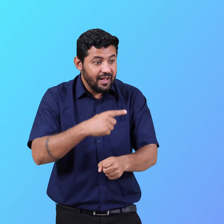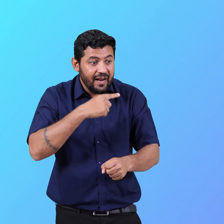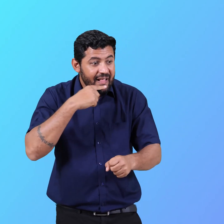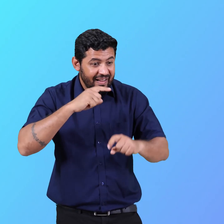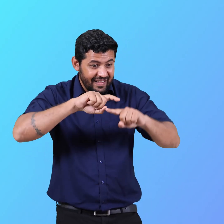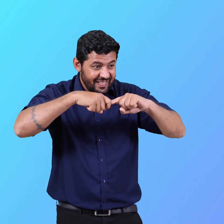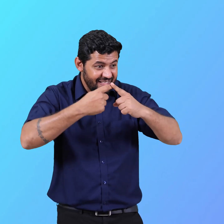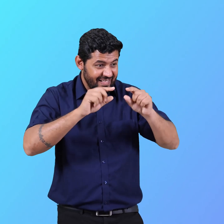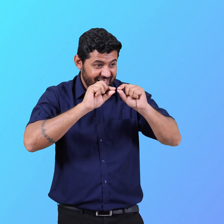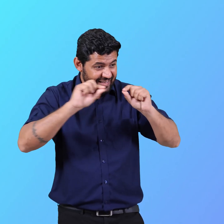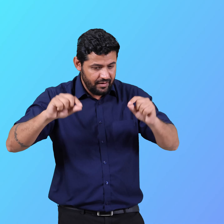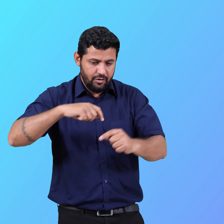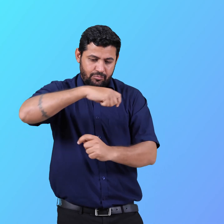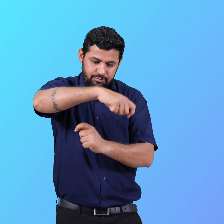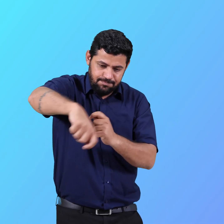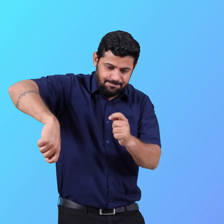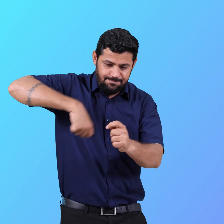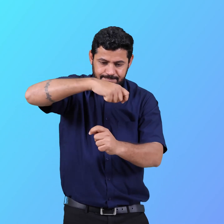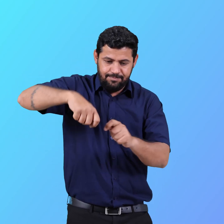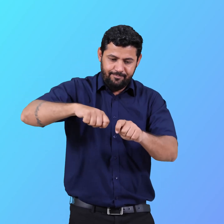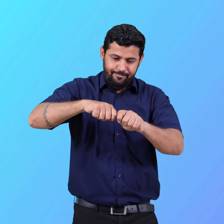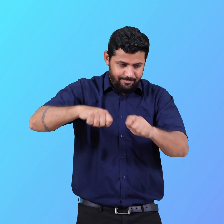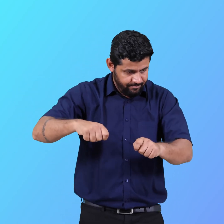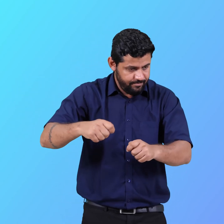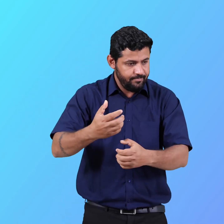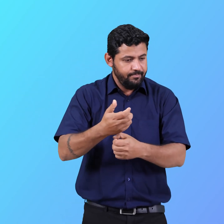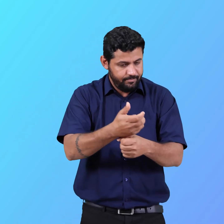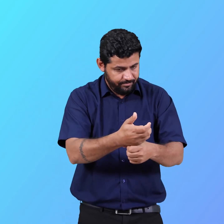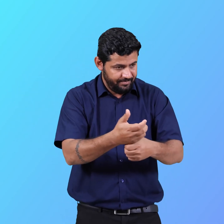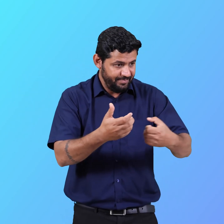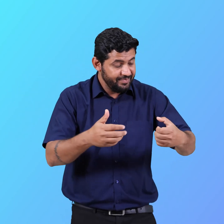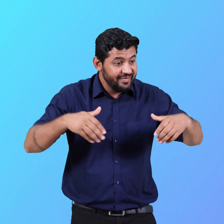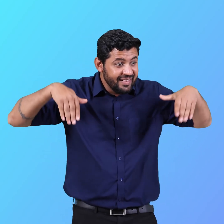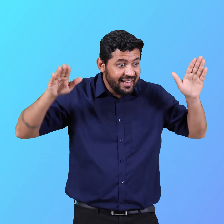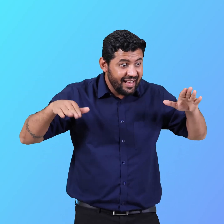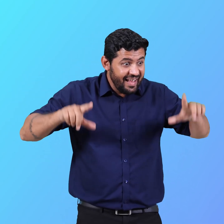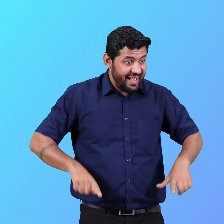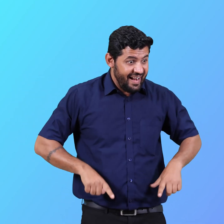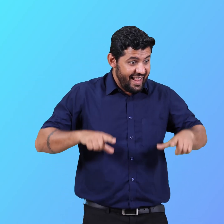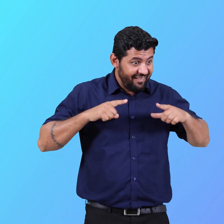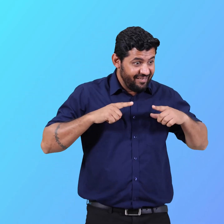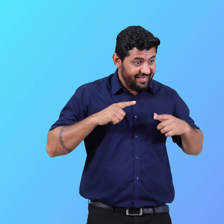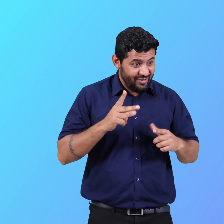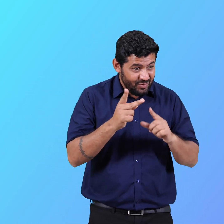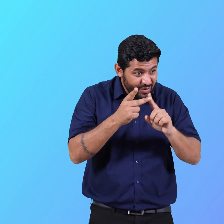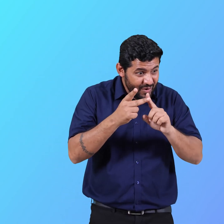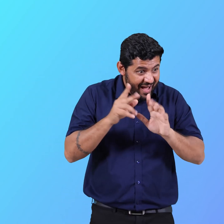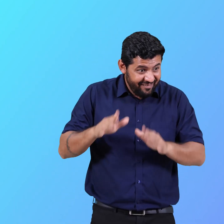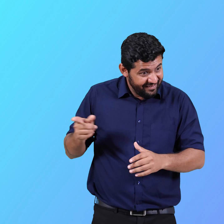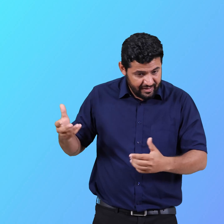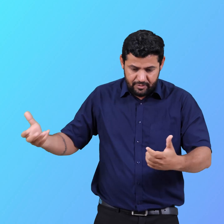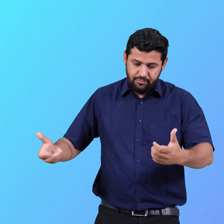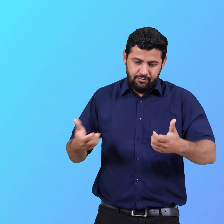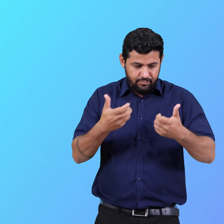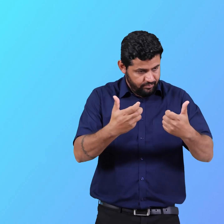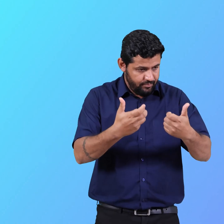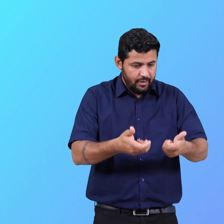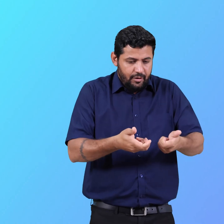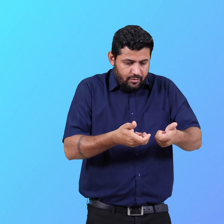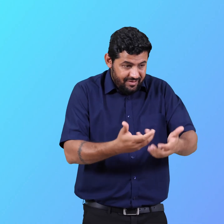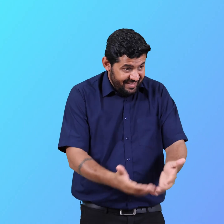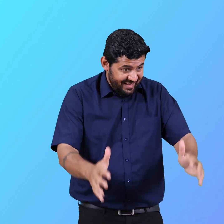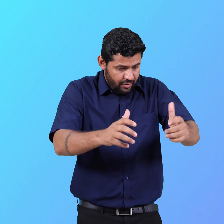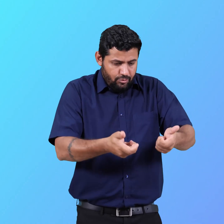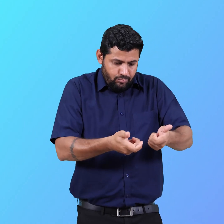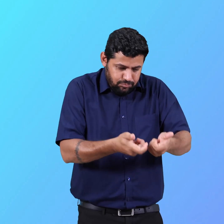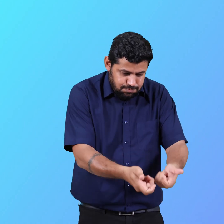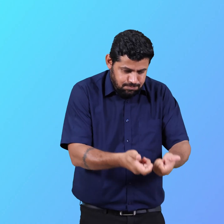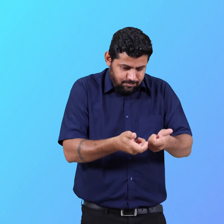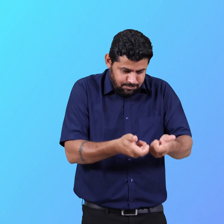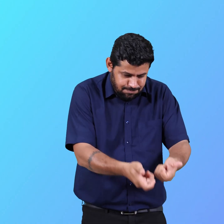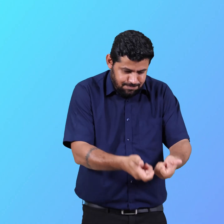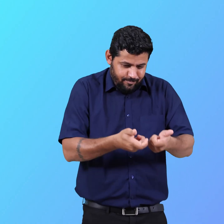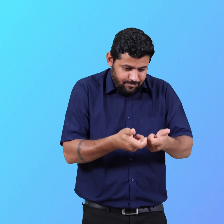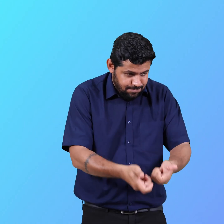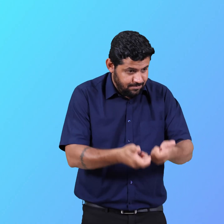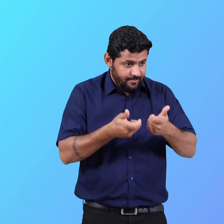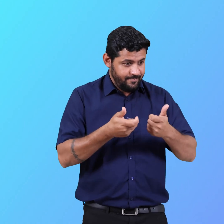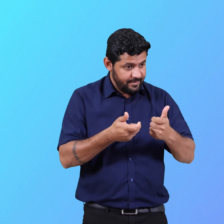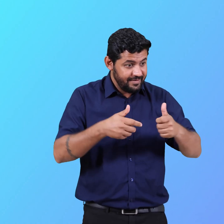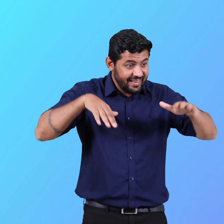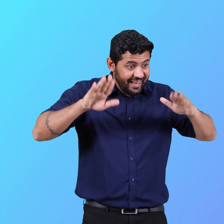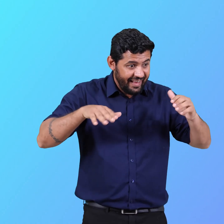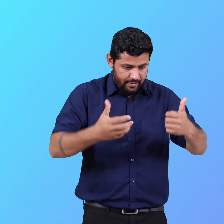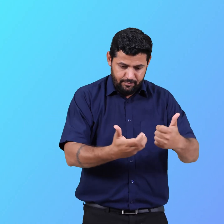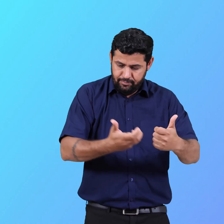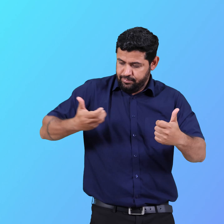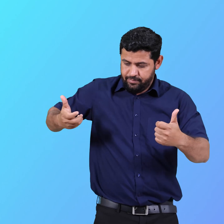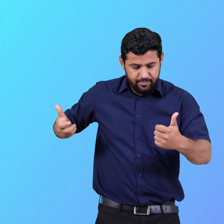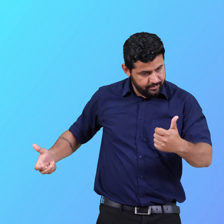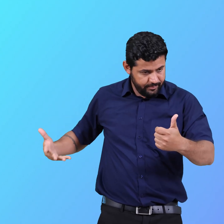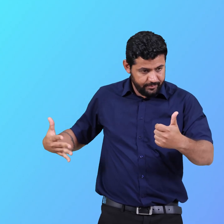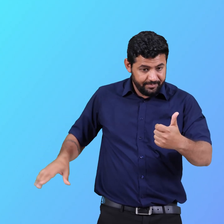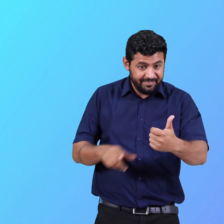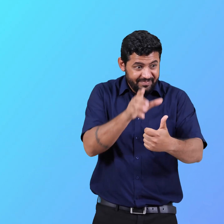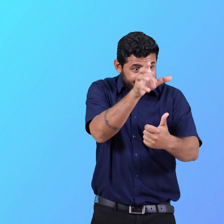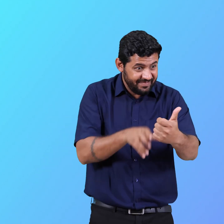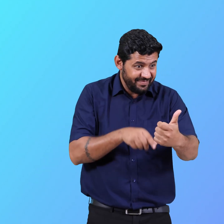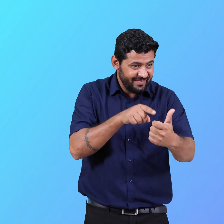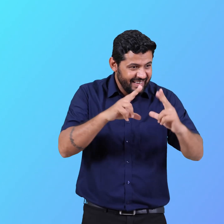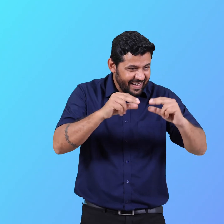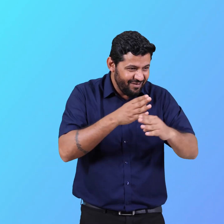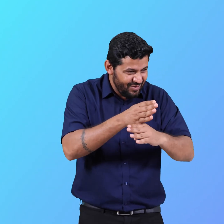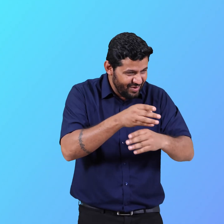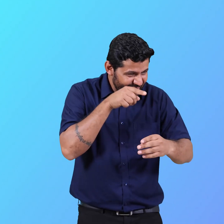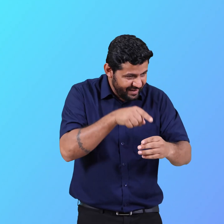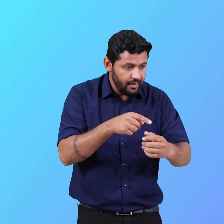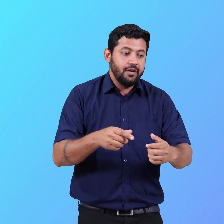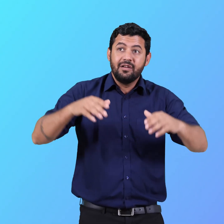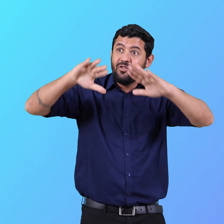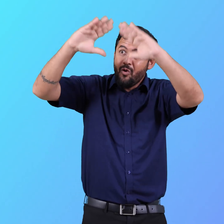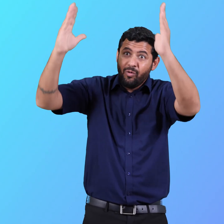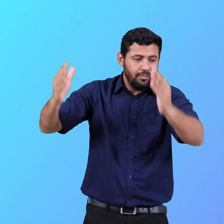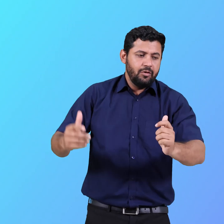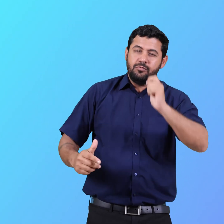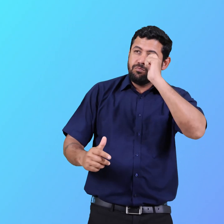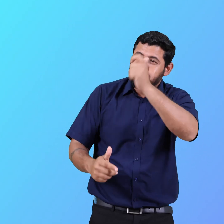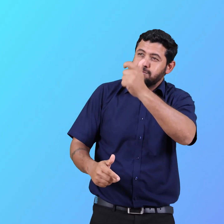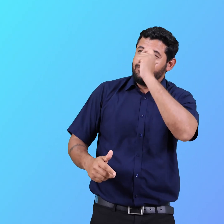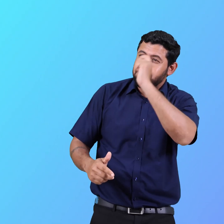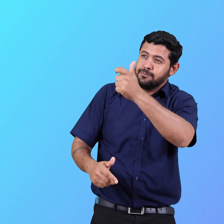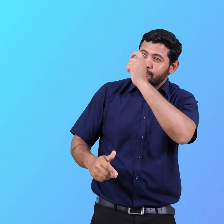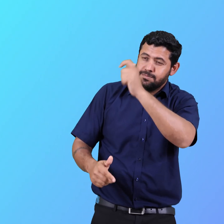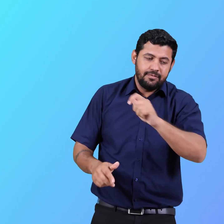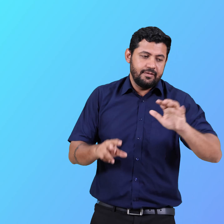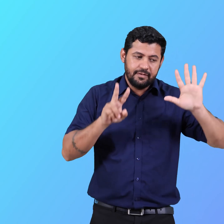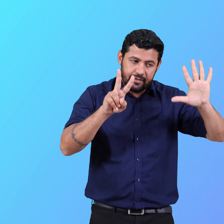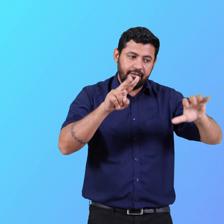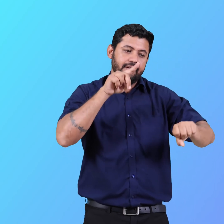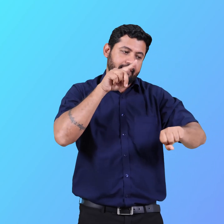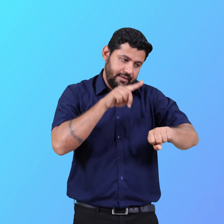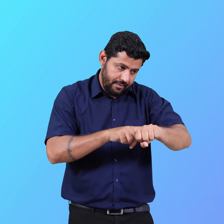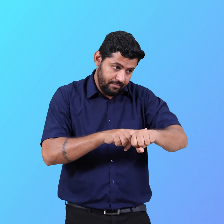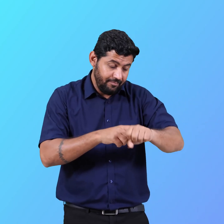the piece of red cloth and the live bird and dip them in the blood of the bird that was killed over the fresh water. Then he will sprinkle that blood on the house seven times.